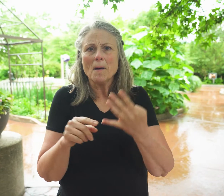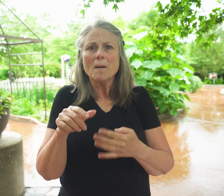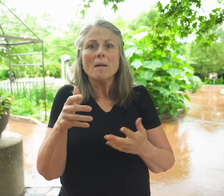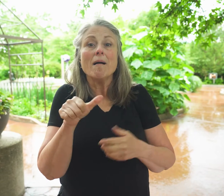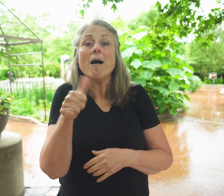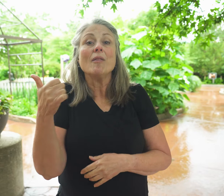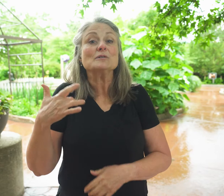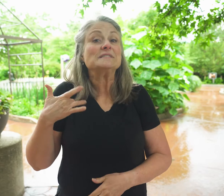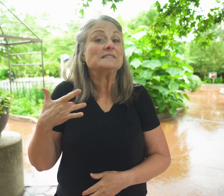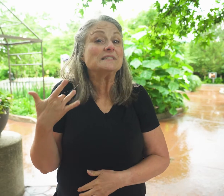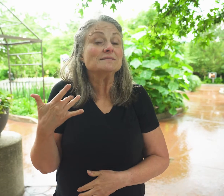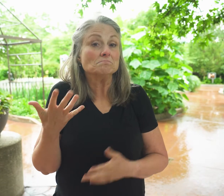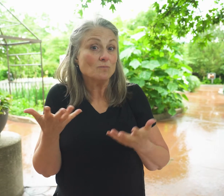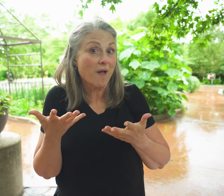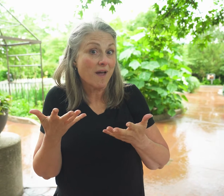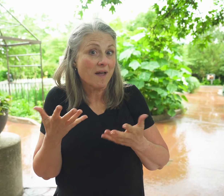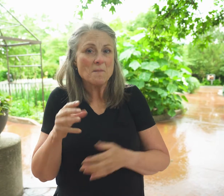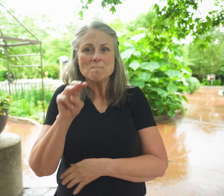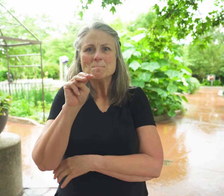Our fourth sense that we might have